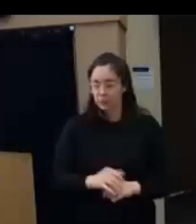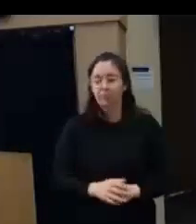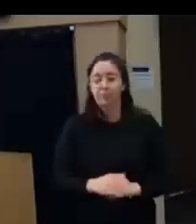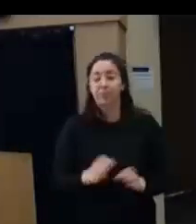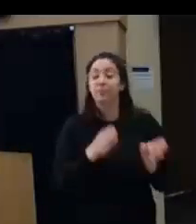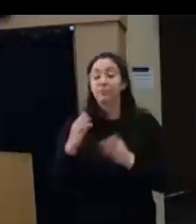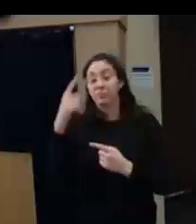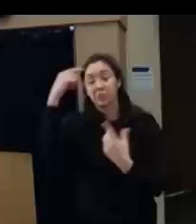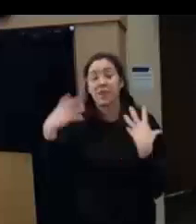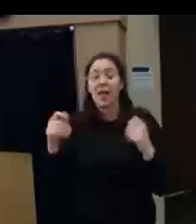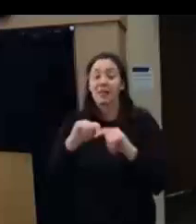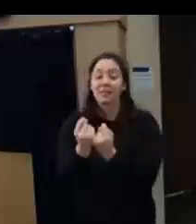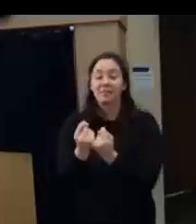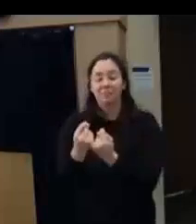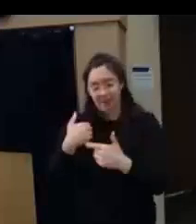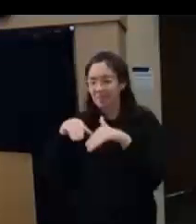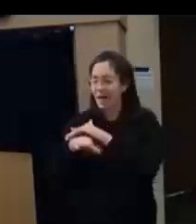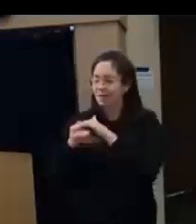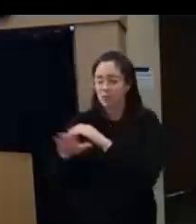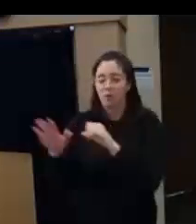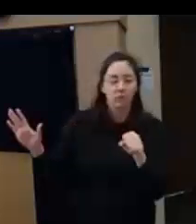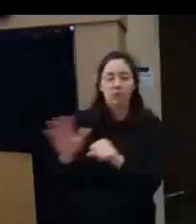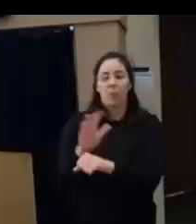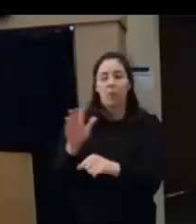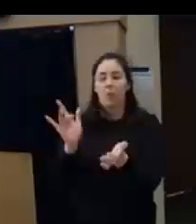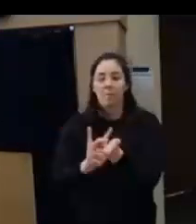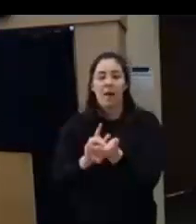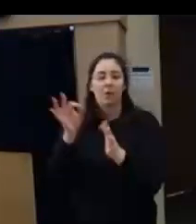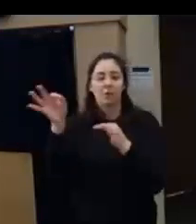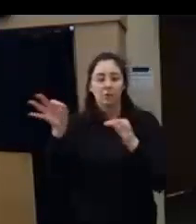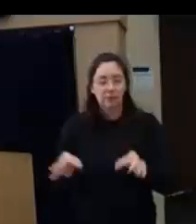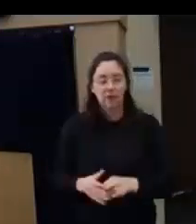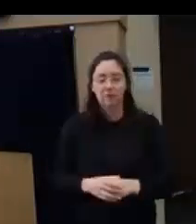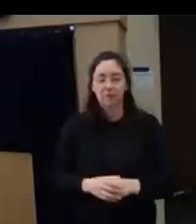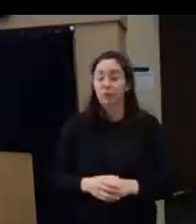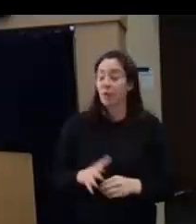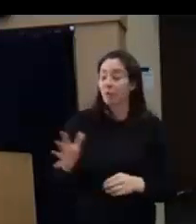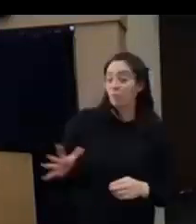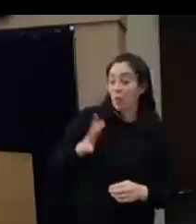Team we get access to complete medical details I like the formal and informal opportunities for